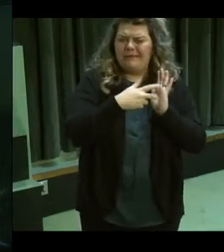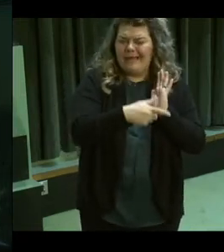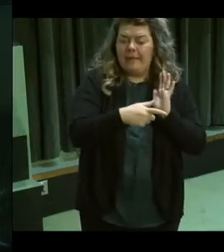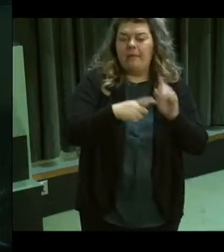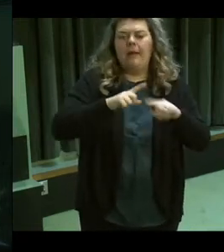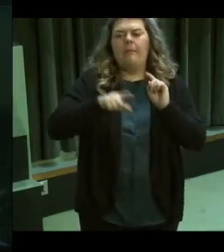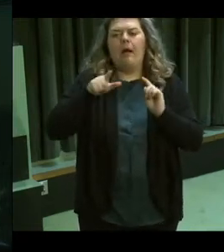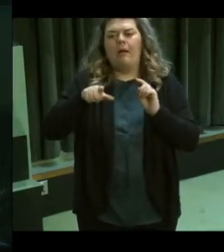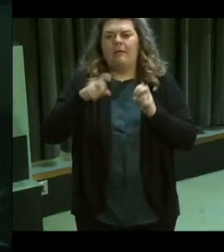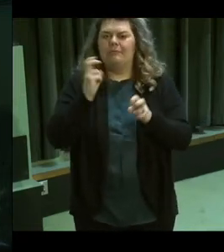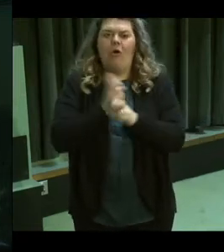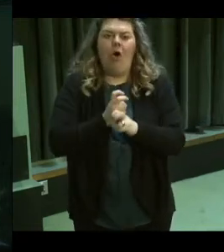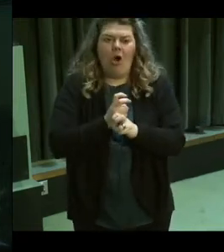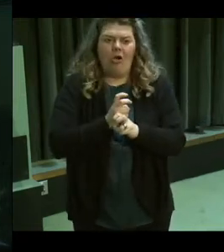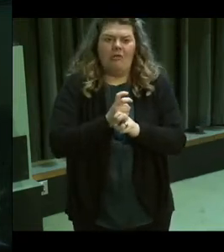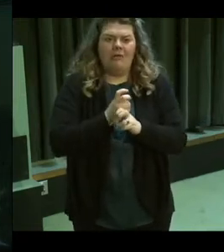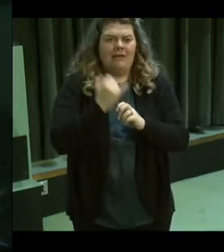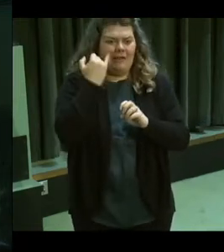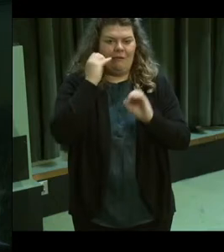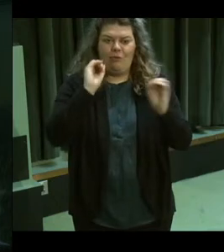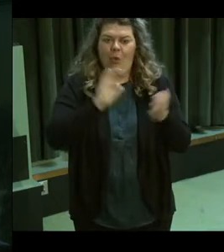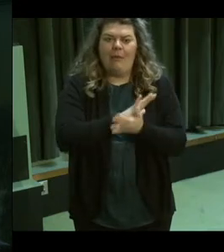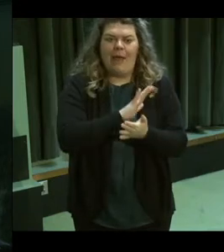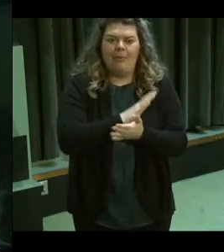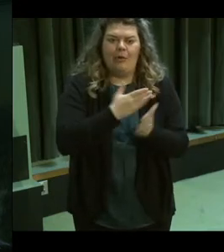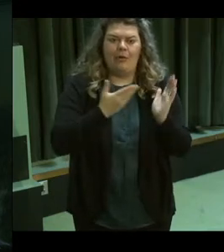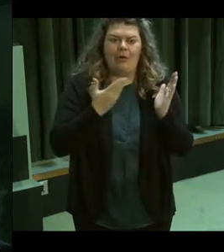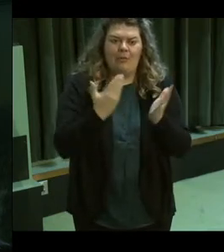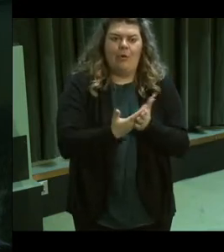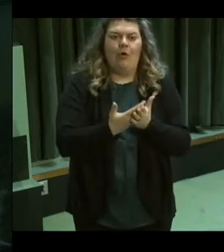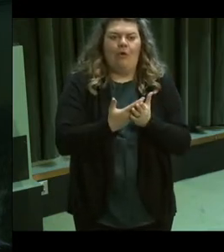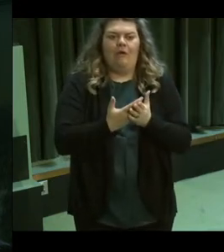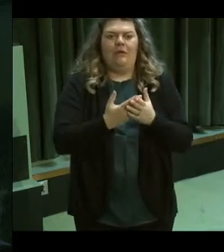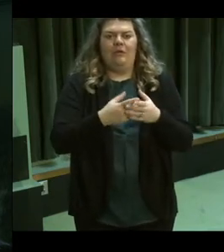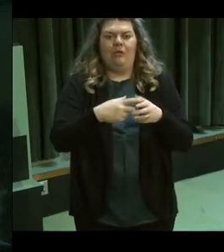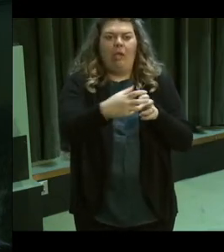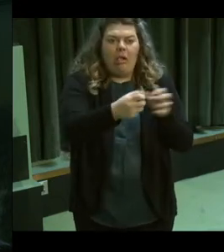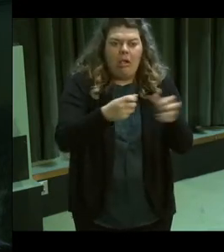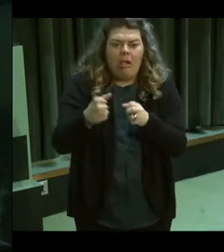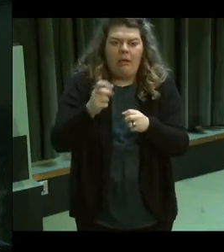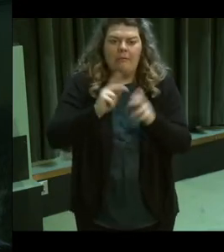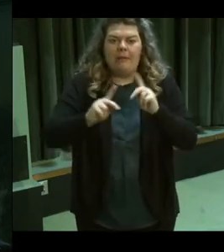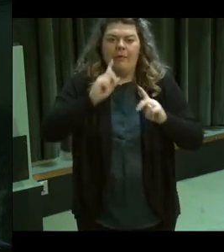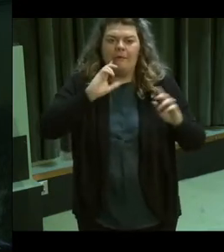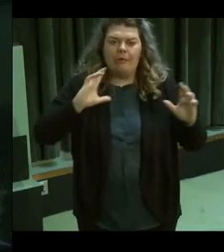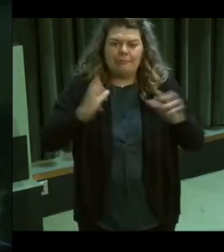hand, they make it very hard for